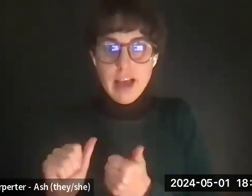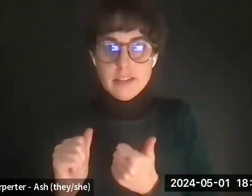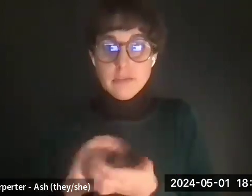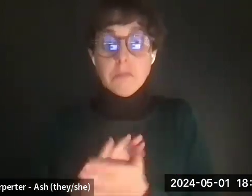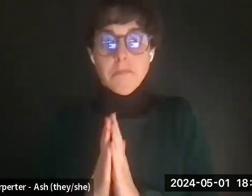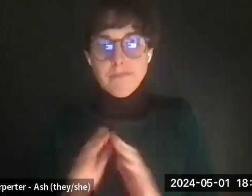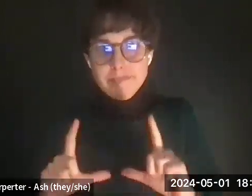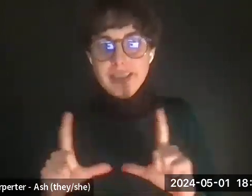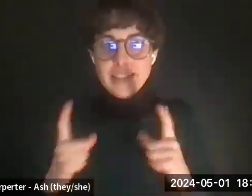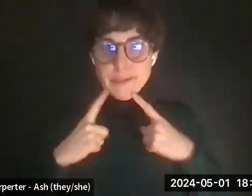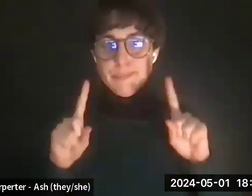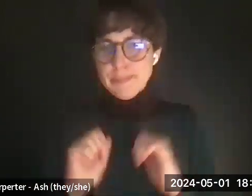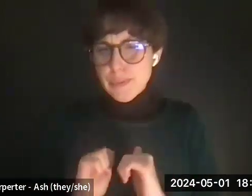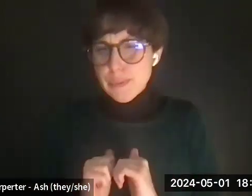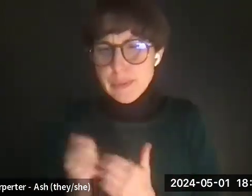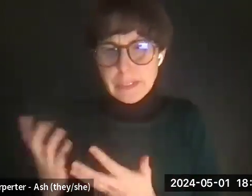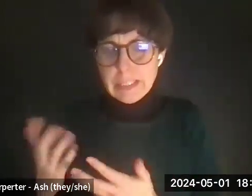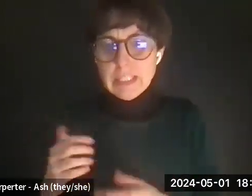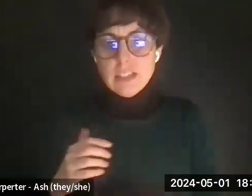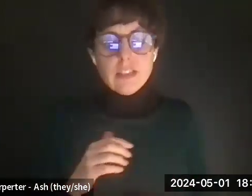Yeah, so for the A SWB as kind of a shared,